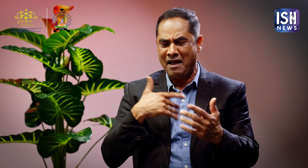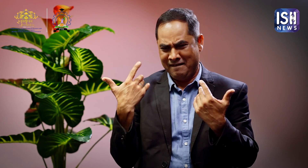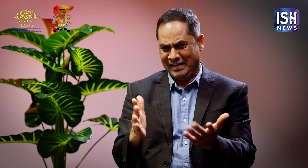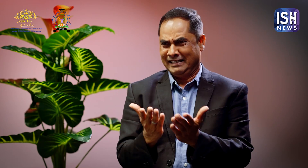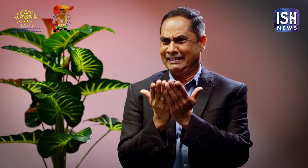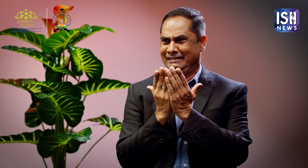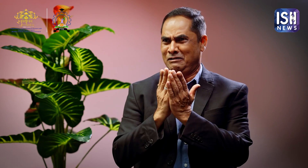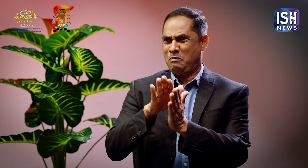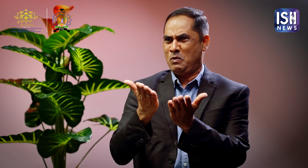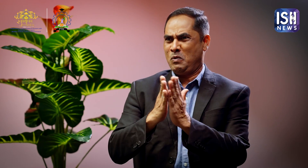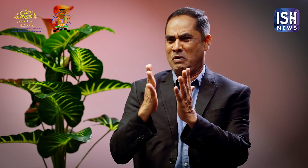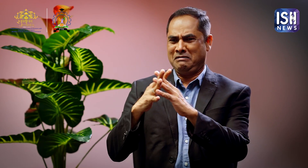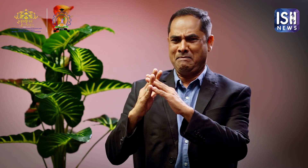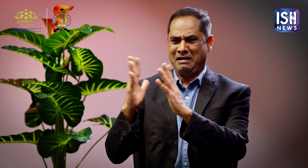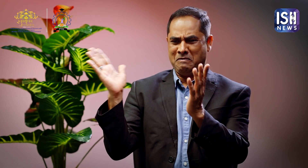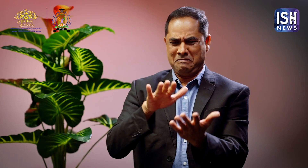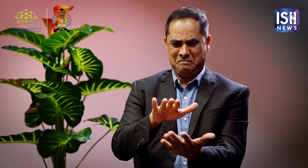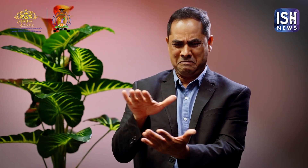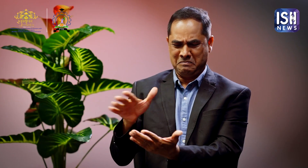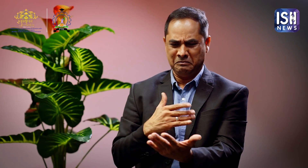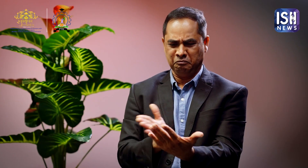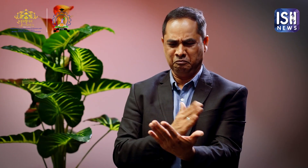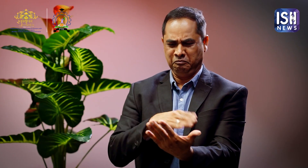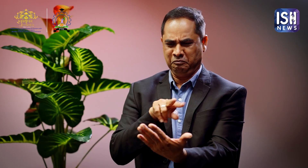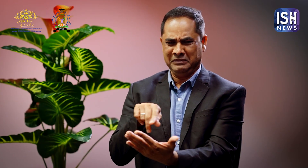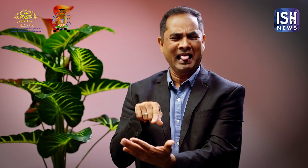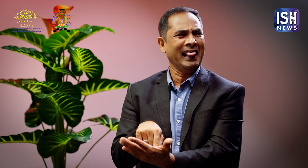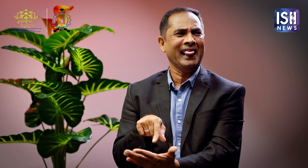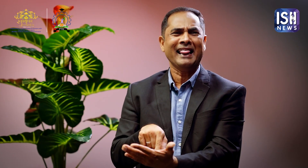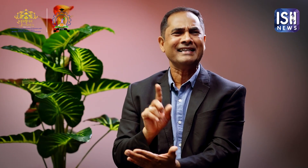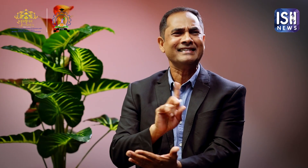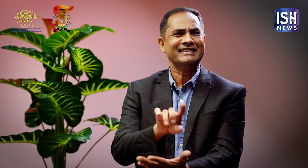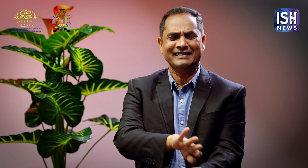Although I had studied the field through books from the USA, I realized that those methods couldn't be directly applied to Indian students.